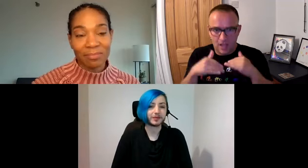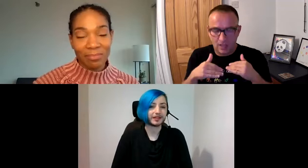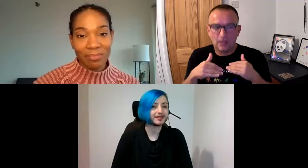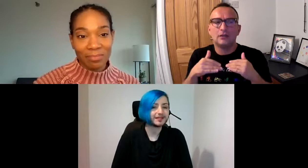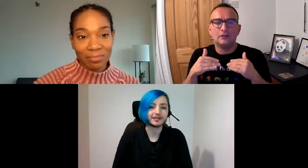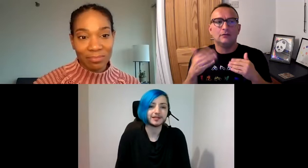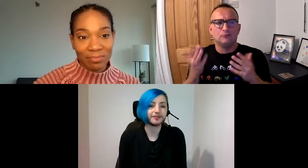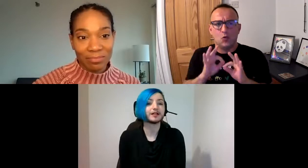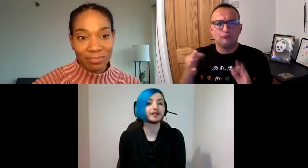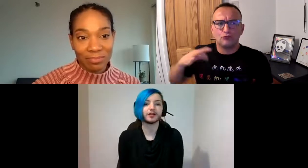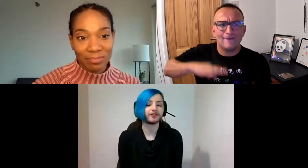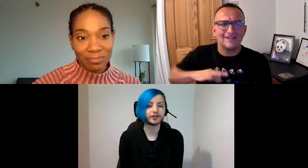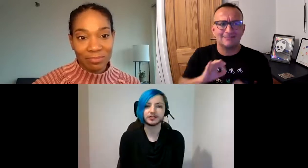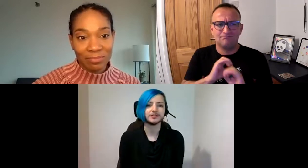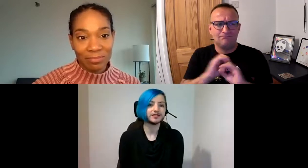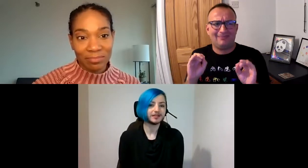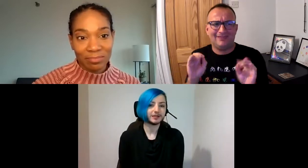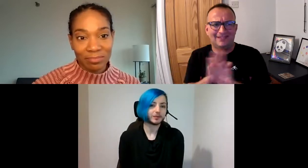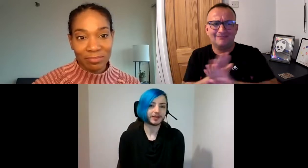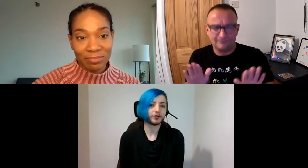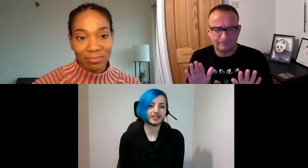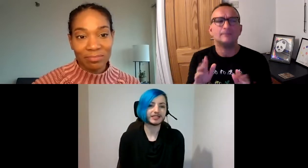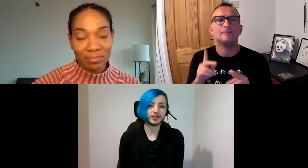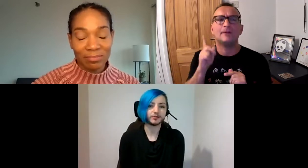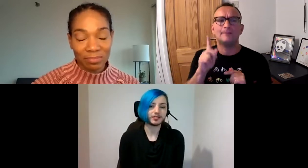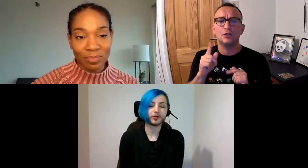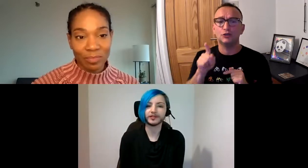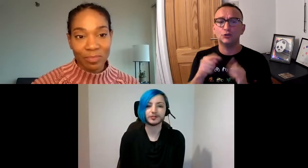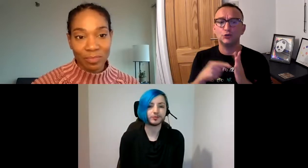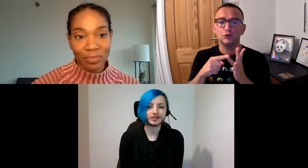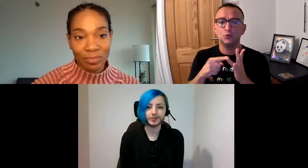videos with signs in, so, you know, we don't have that